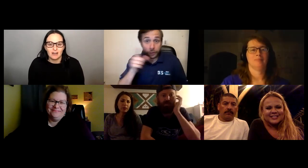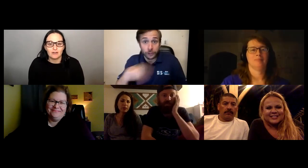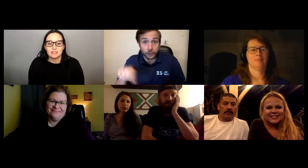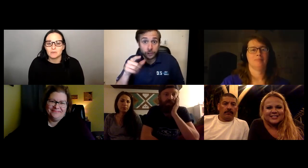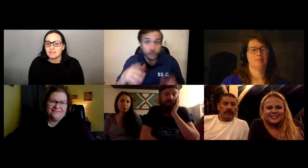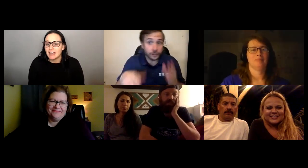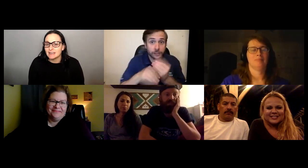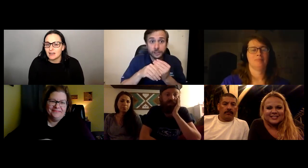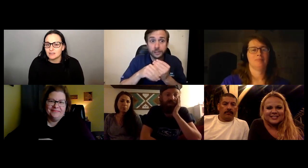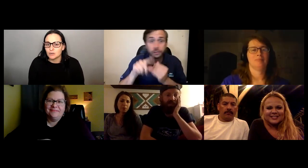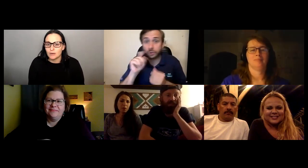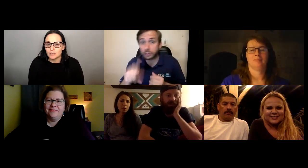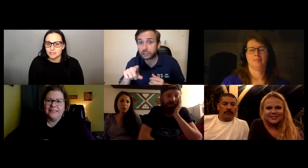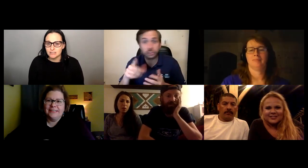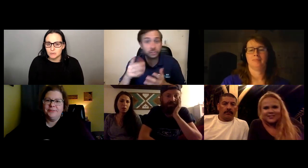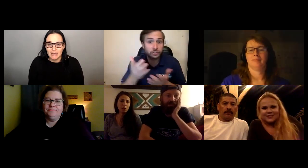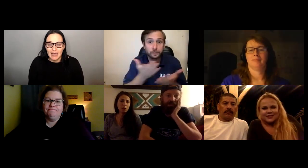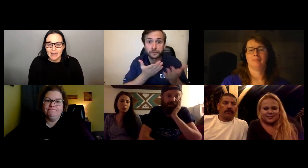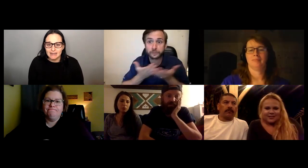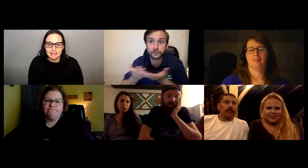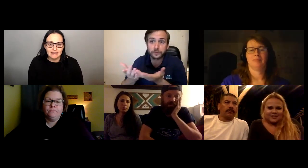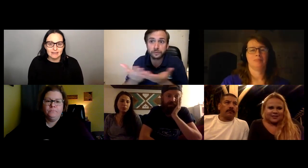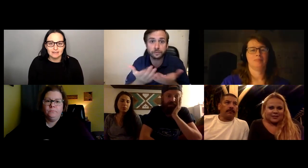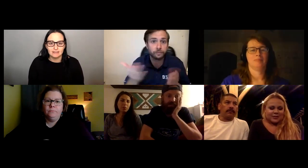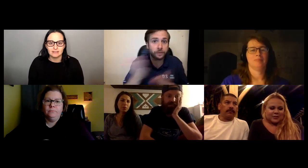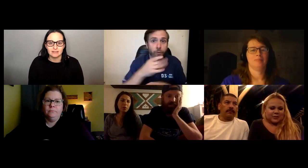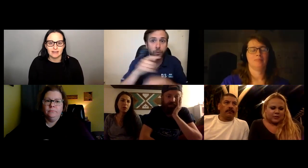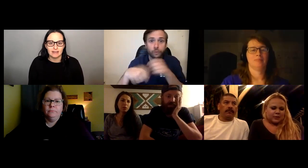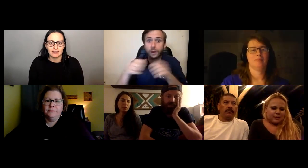okay do we have any other questions we